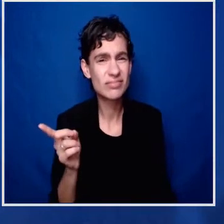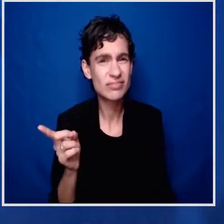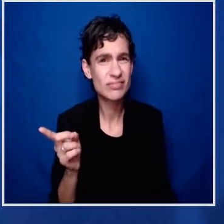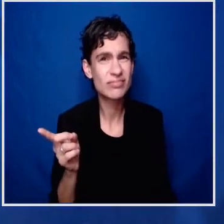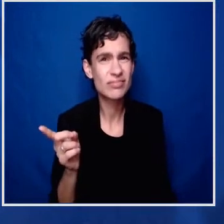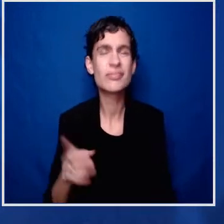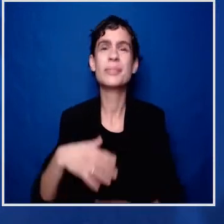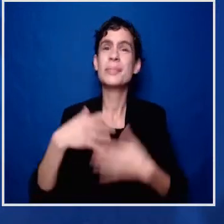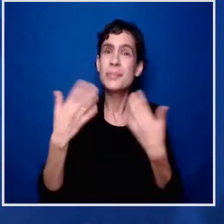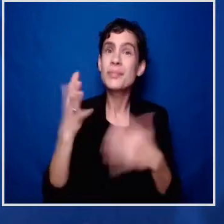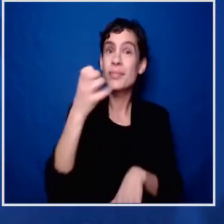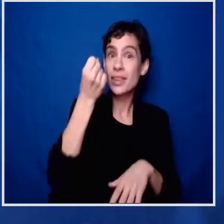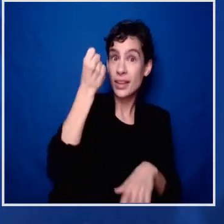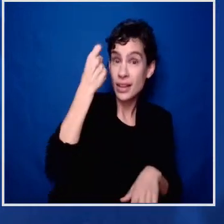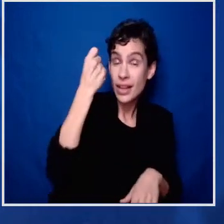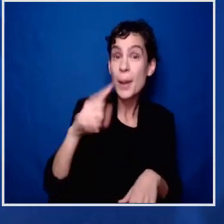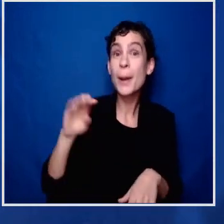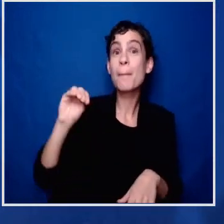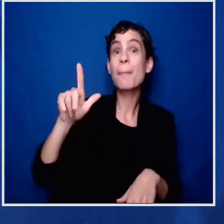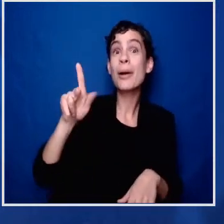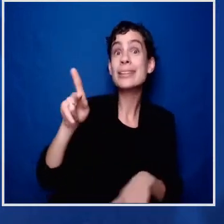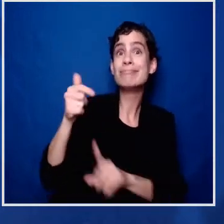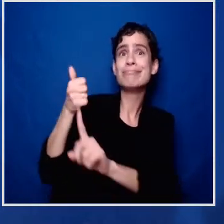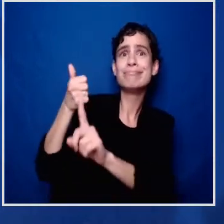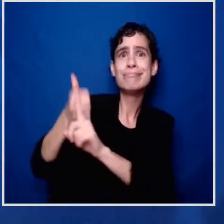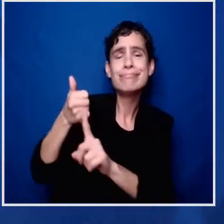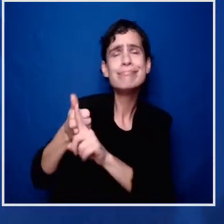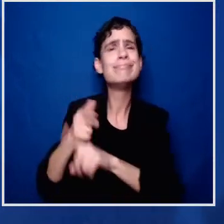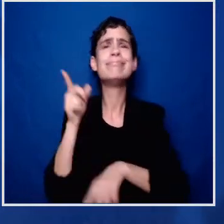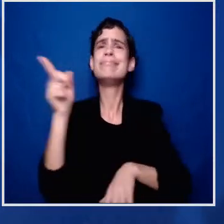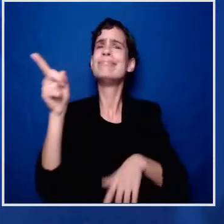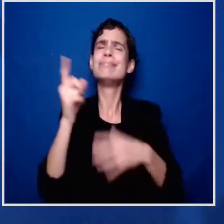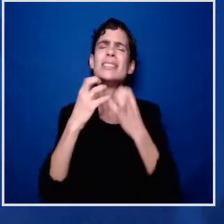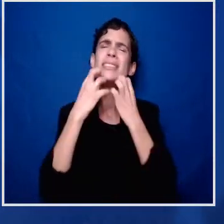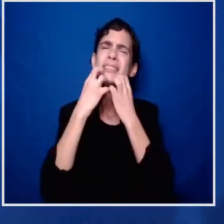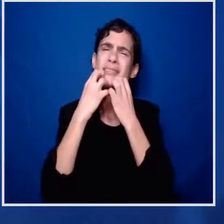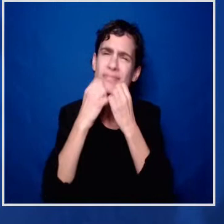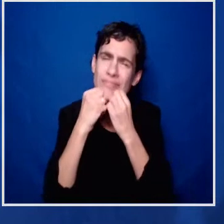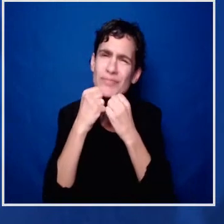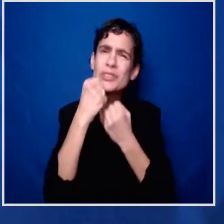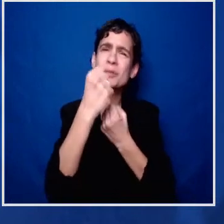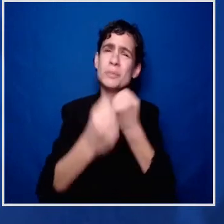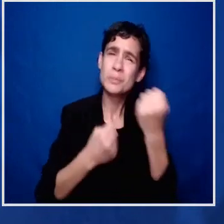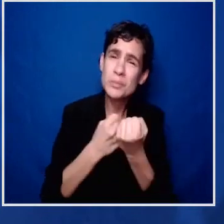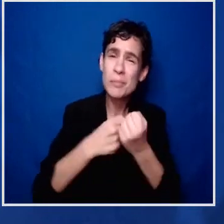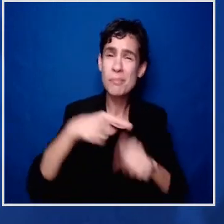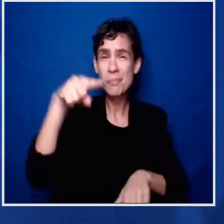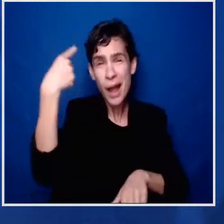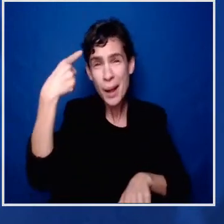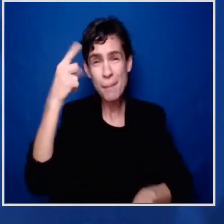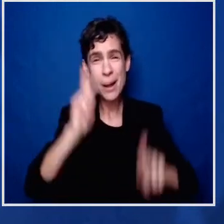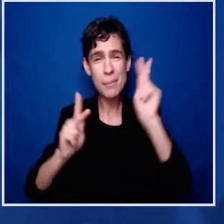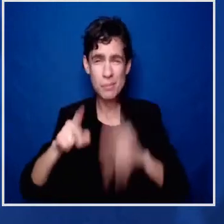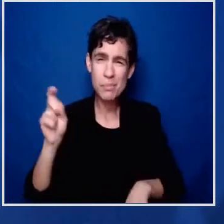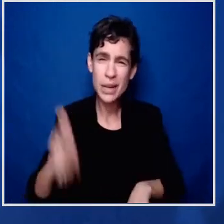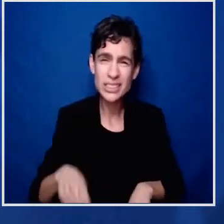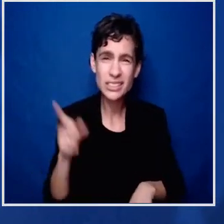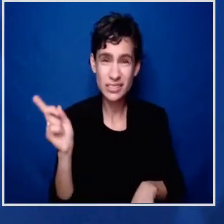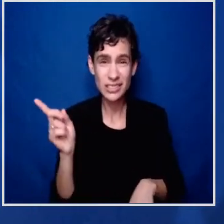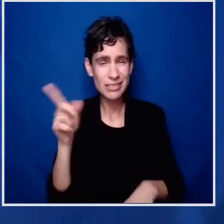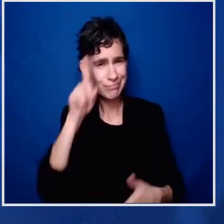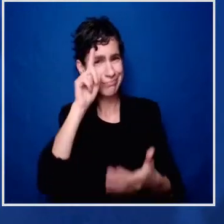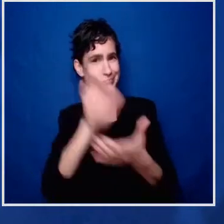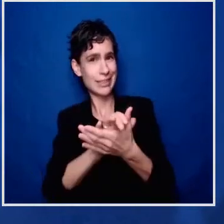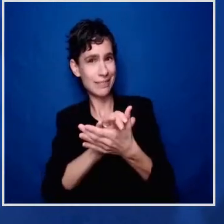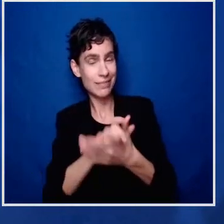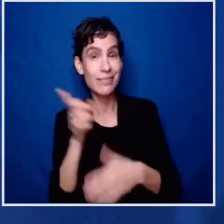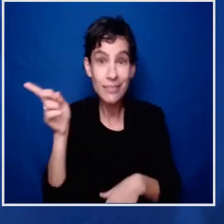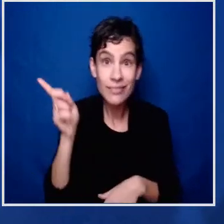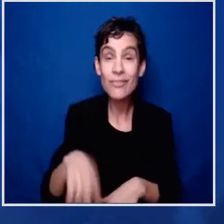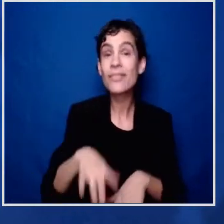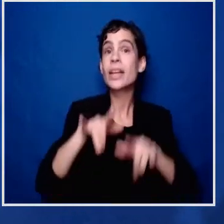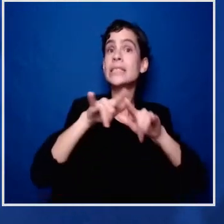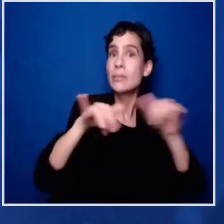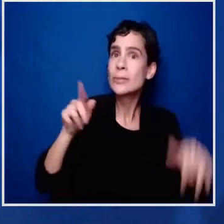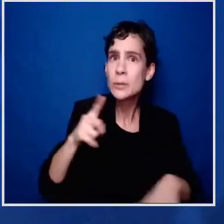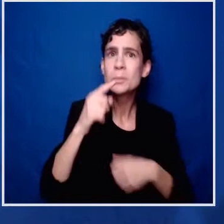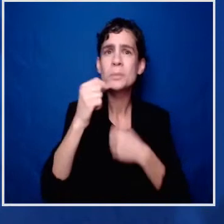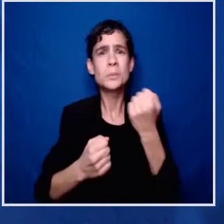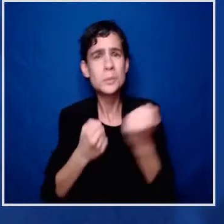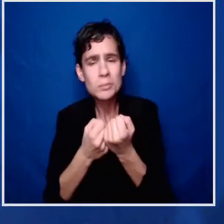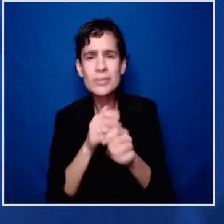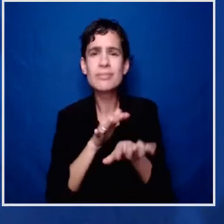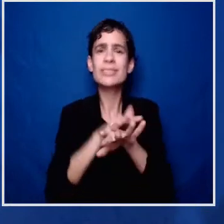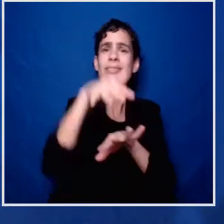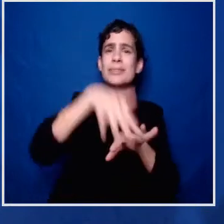ADVANCING THE RIGHTS OF BLACK